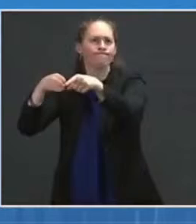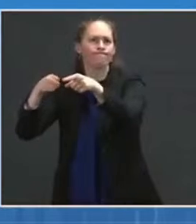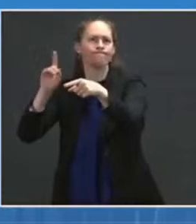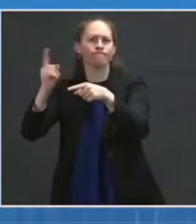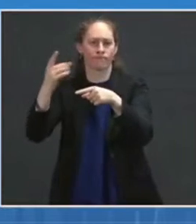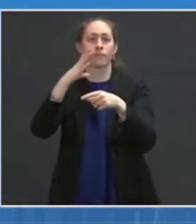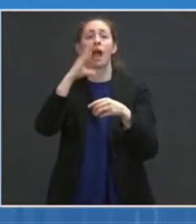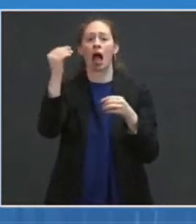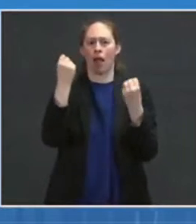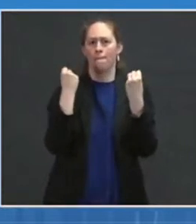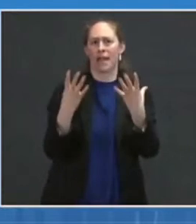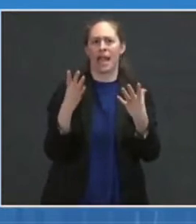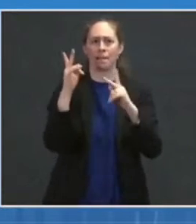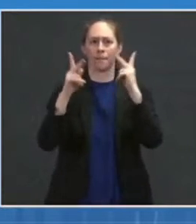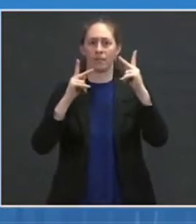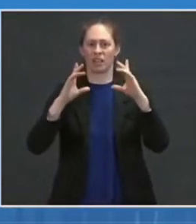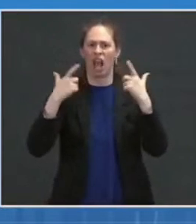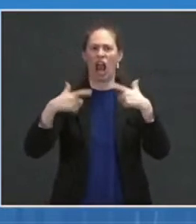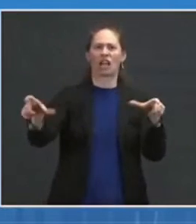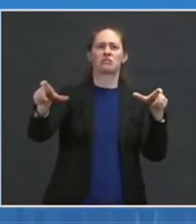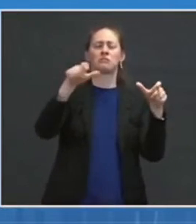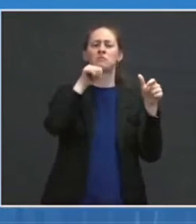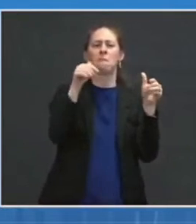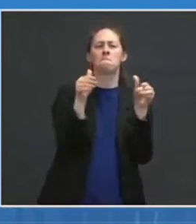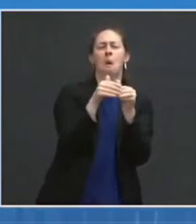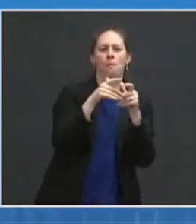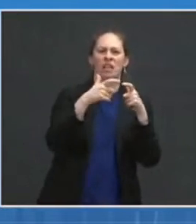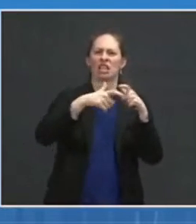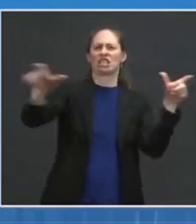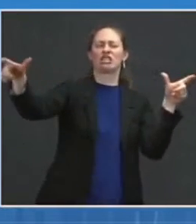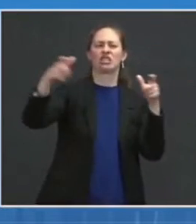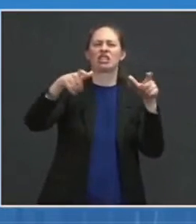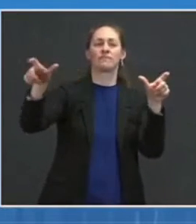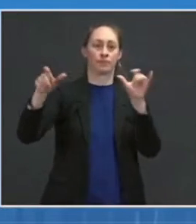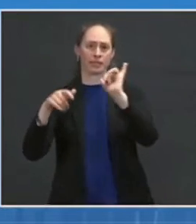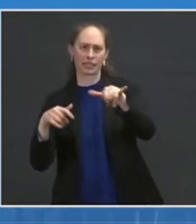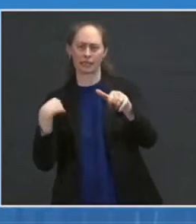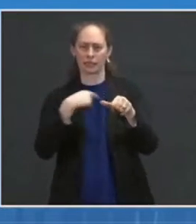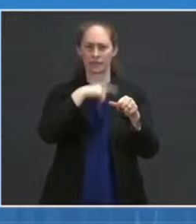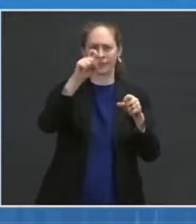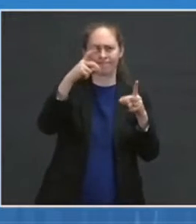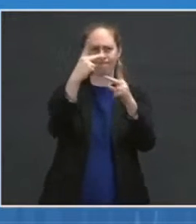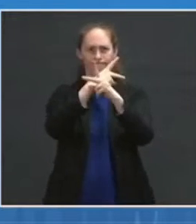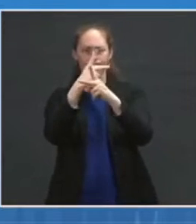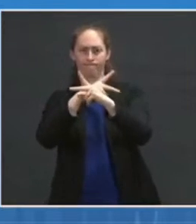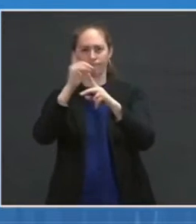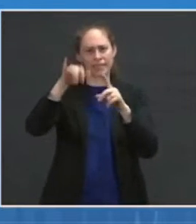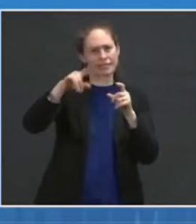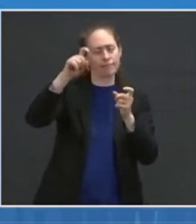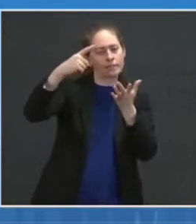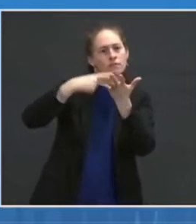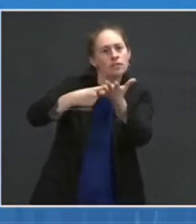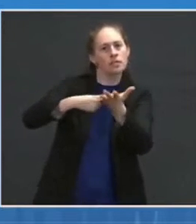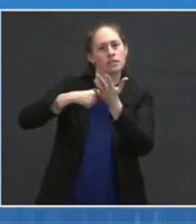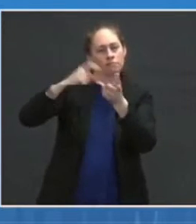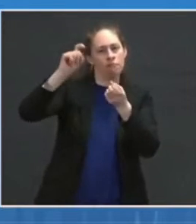VULNERABILITY INDEX OF WHERE THE SITES MIGHT GO. ALSO POPULATION SIZE SO WE CAN UNDERSTAND WHAT EXACTLY THE NEEDS ARE IN THE SPECIFIC